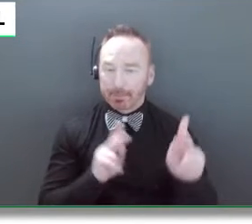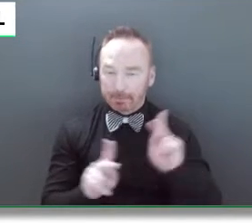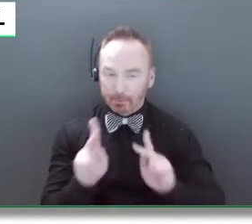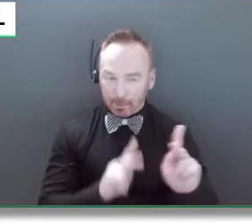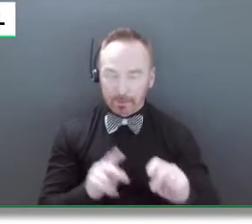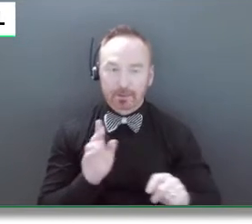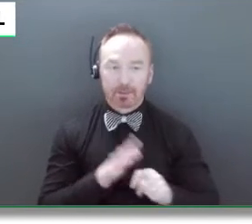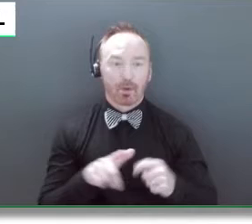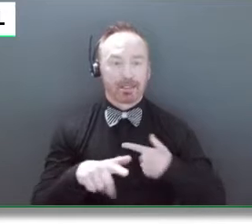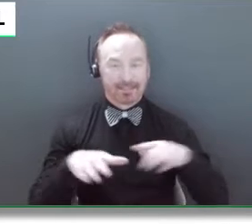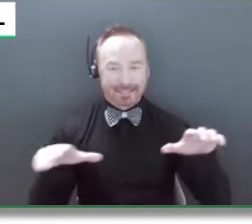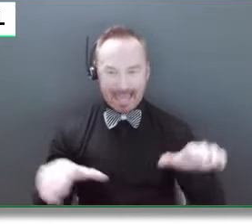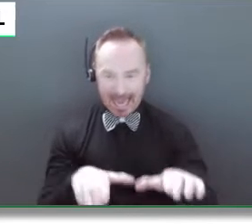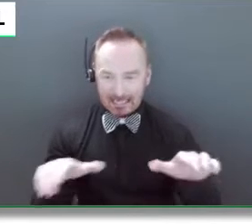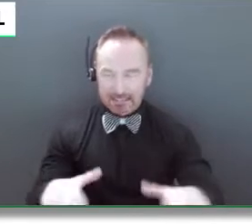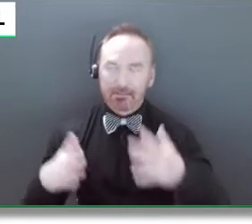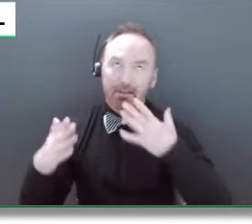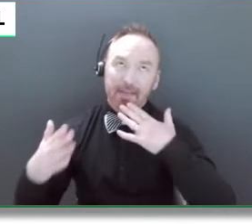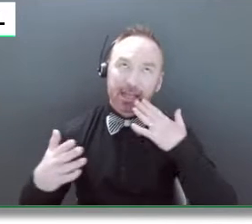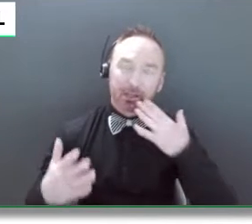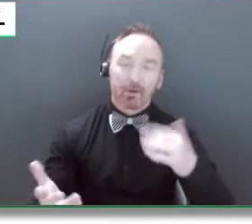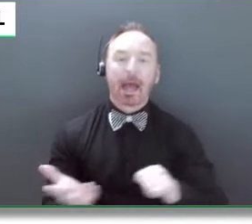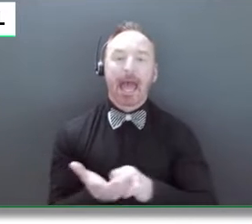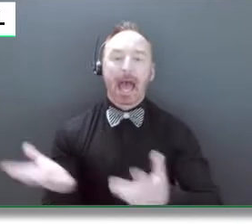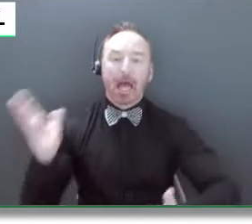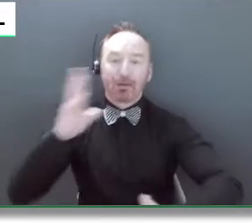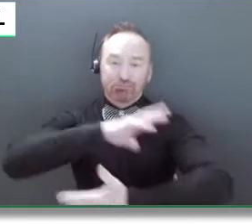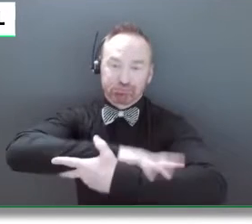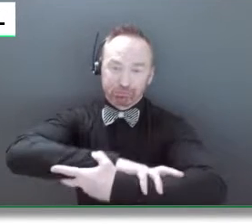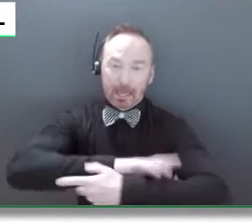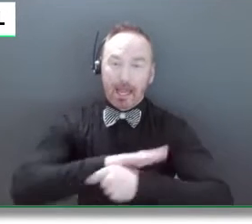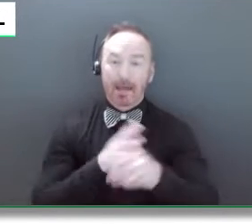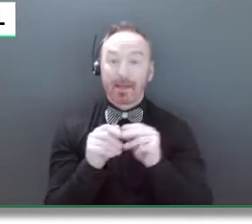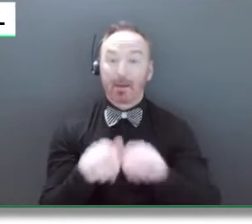gratitude to those territories that we reside on and are visiting. So thank you